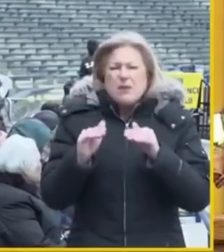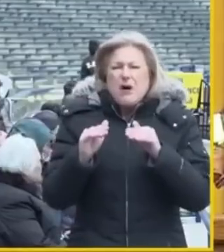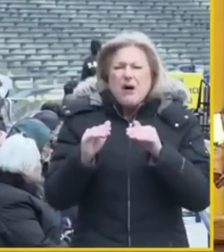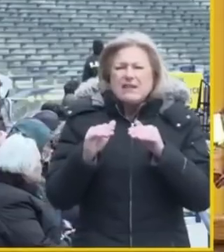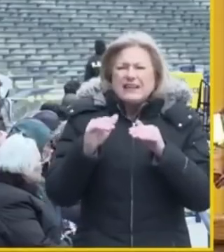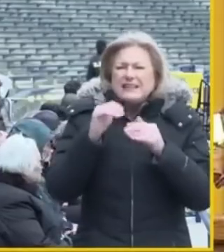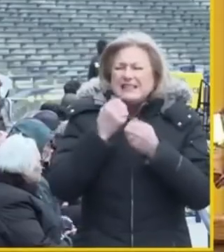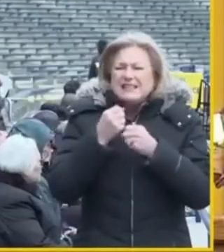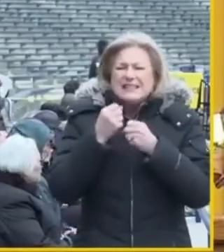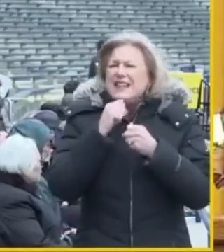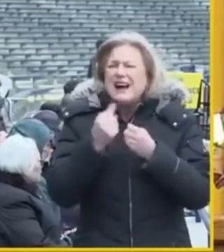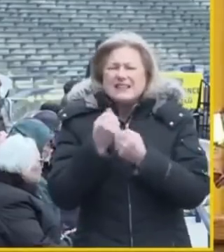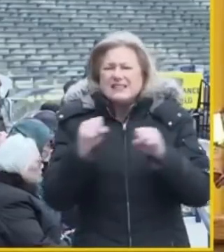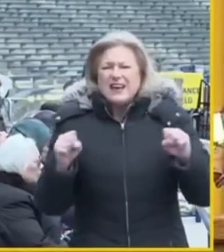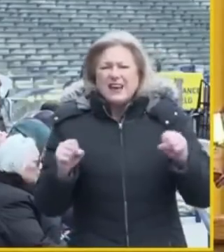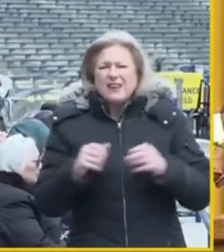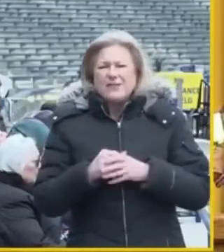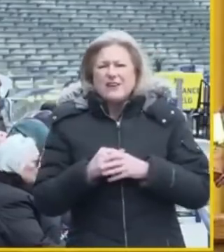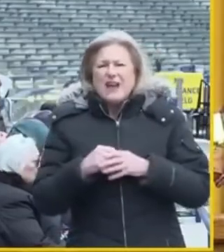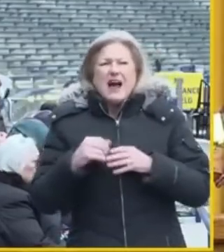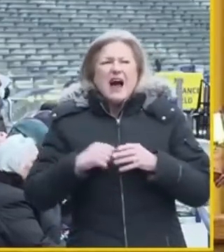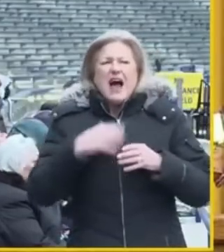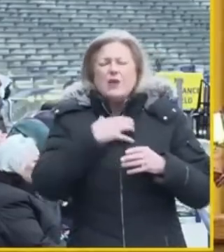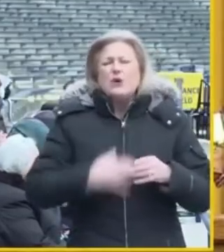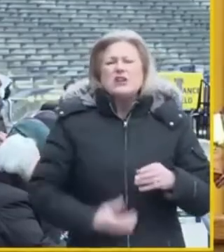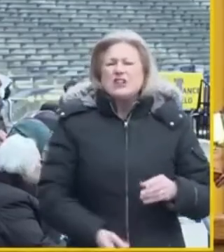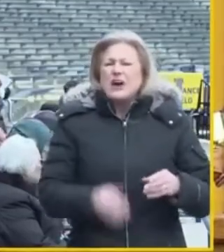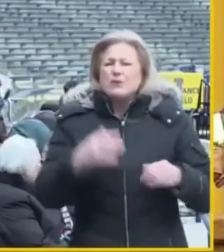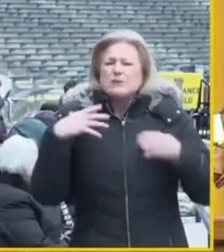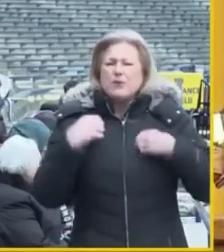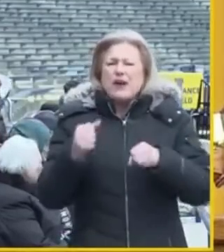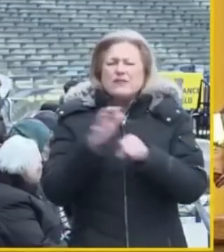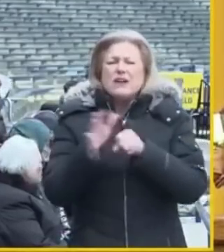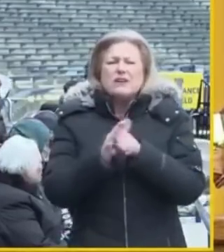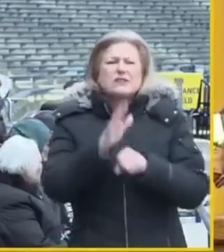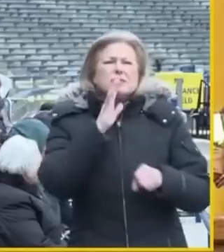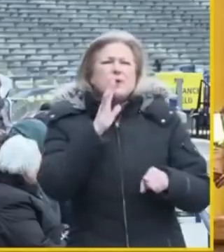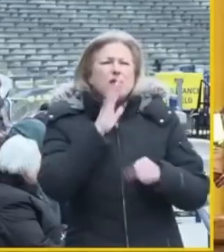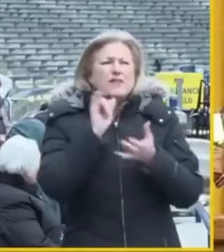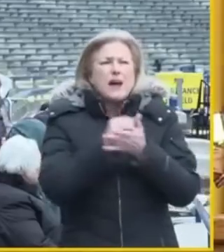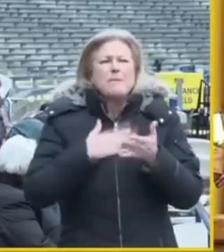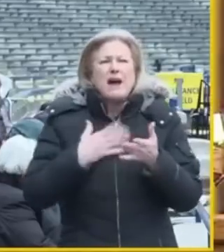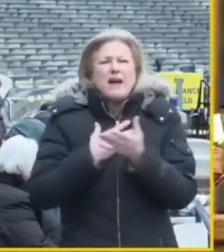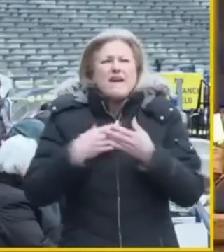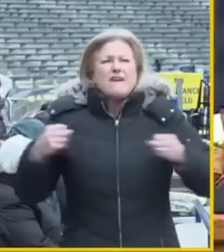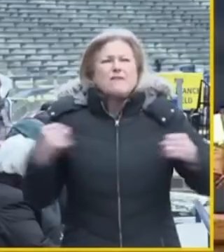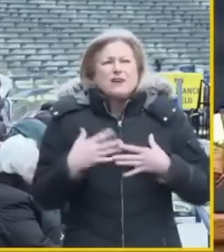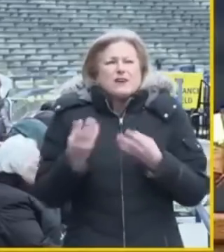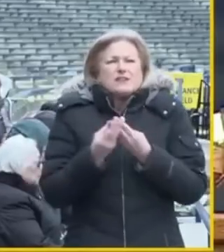when I spoke up that my fears would actually dissolve. I also wish I had been wise enough